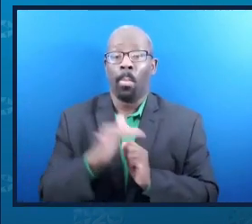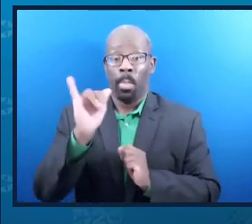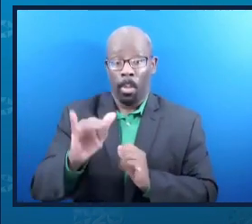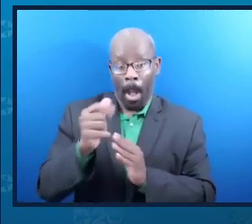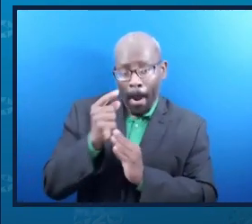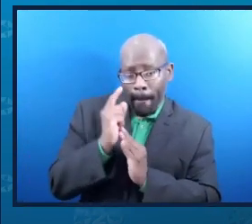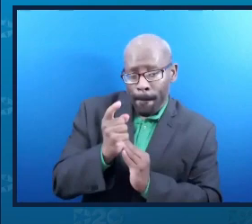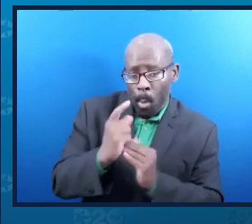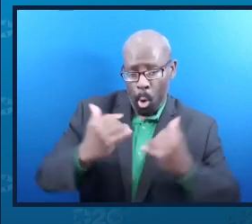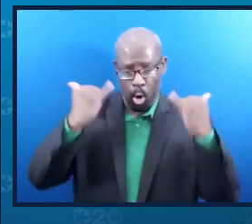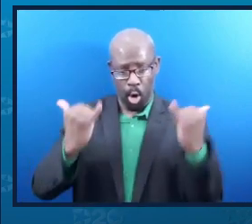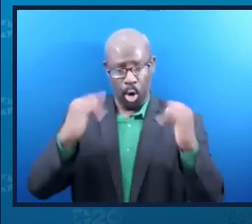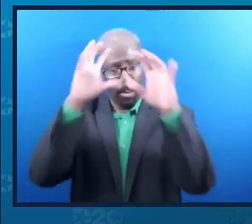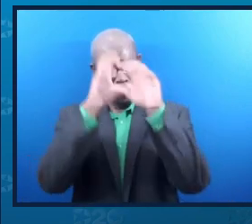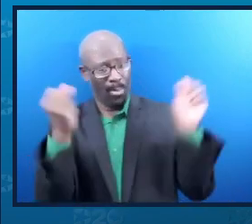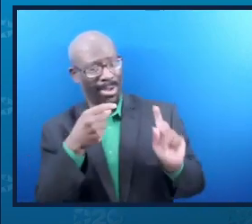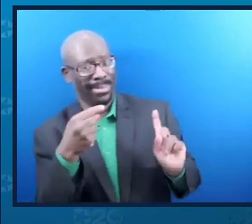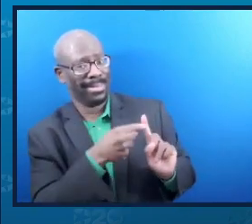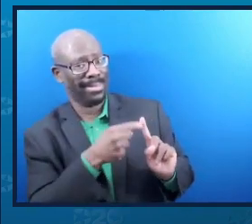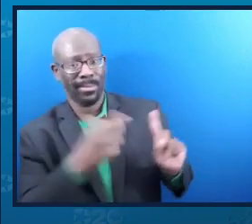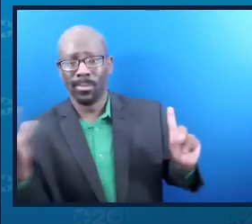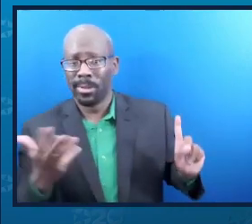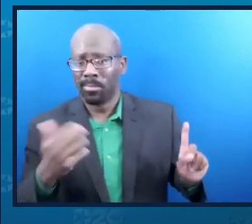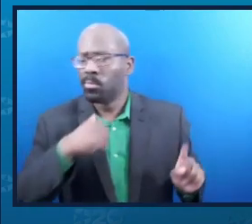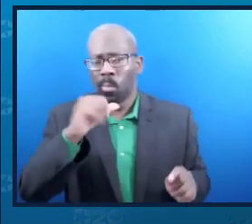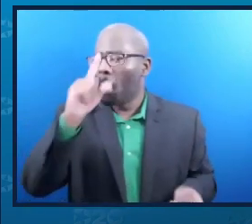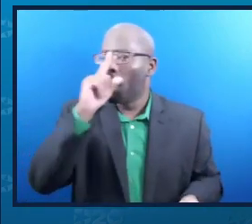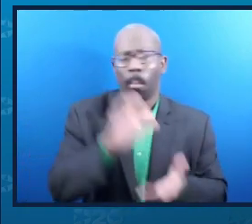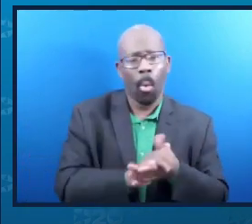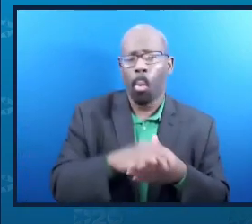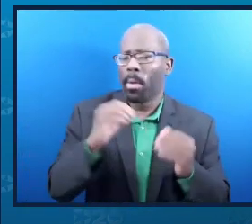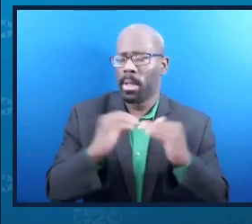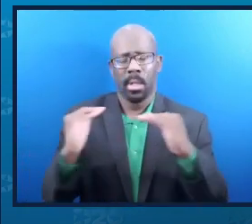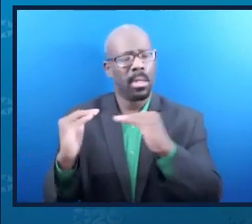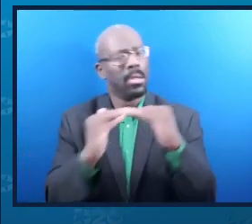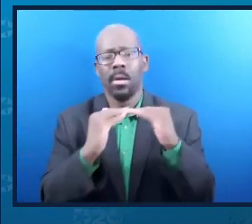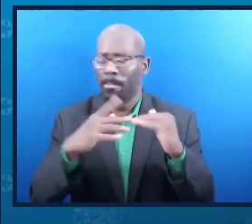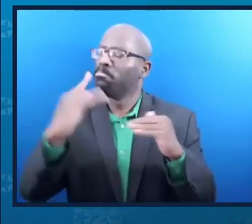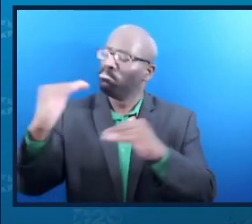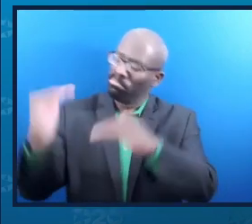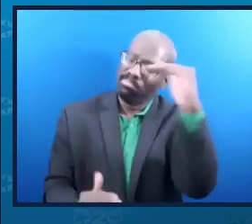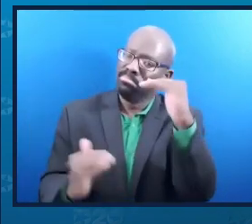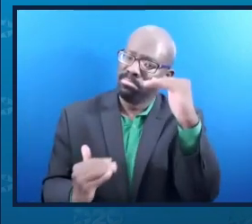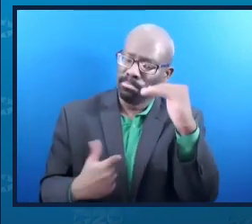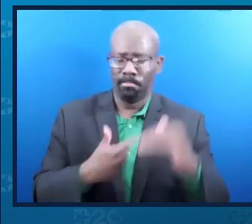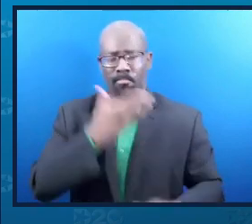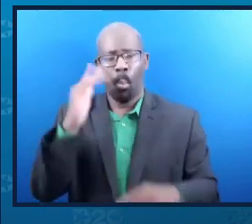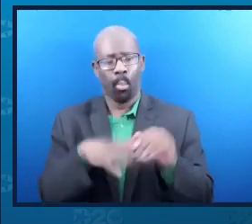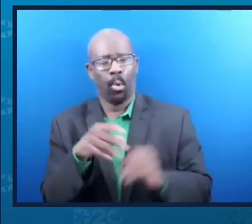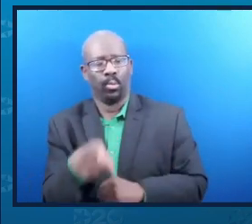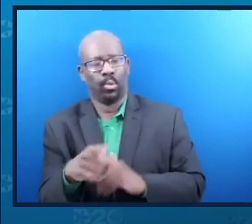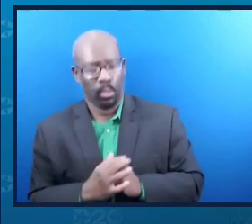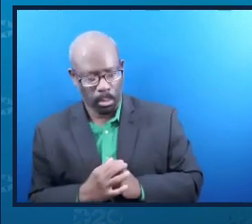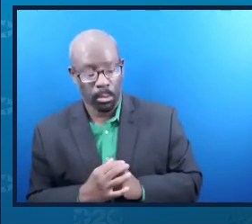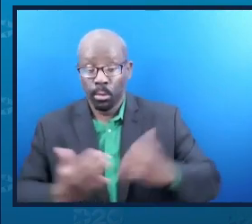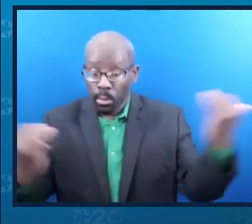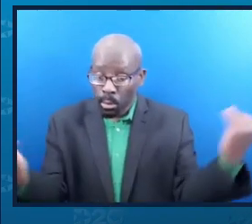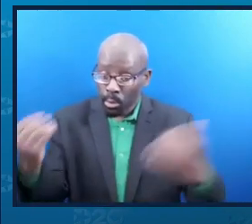BELIEVE IN THESE THINGS.